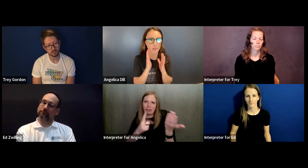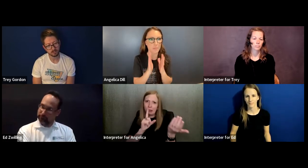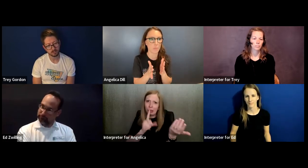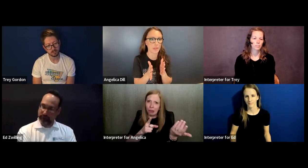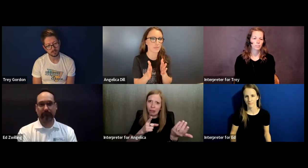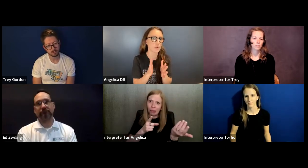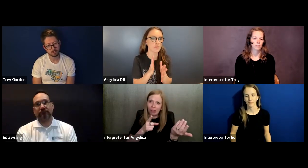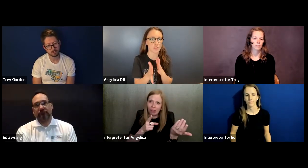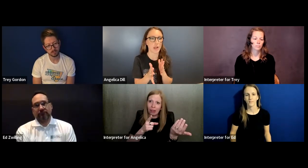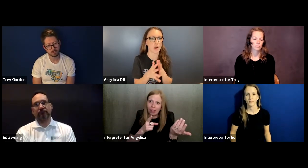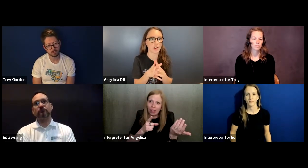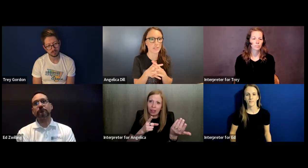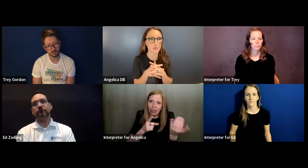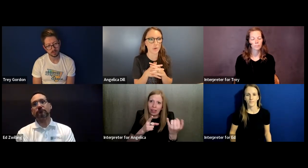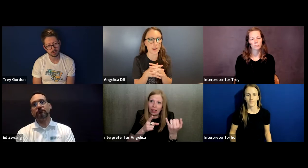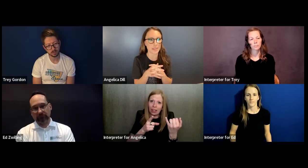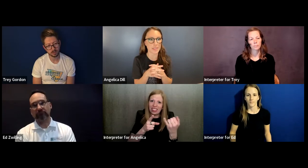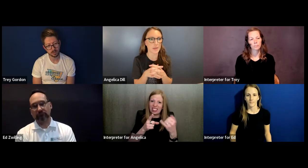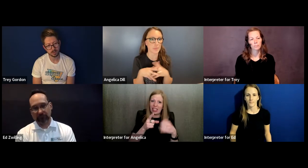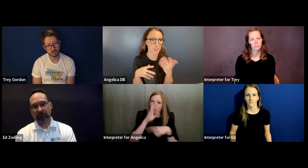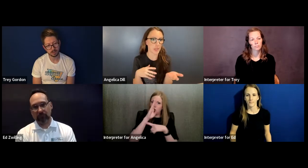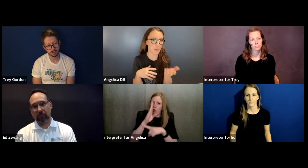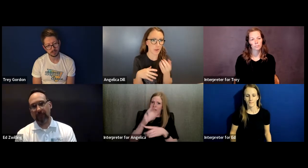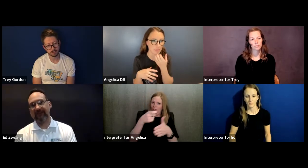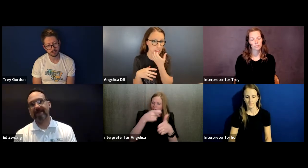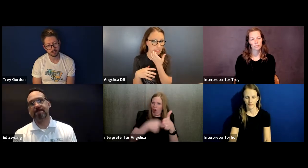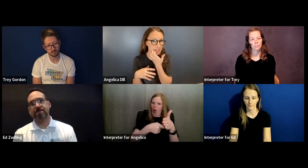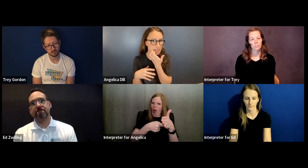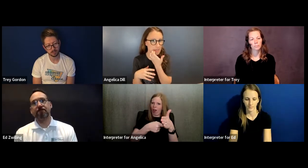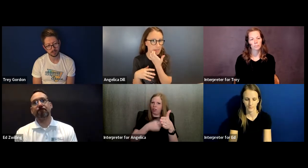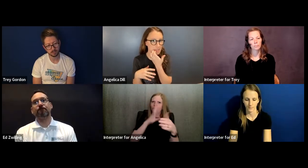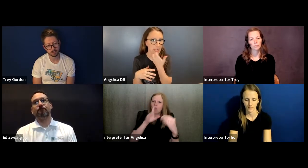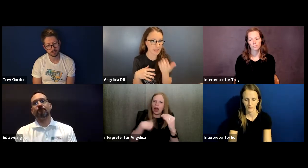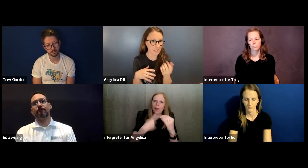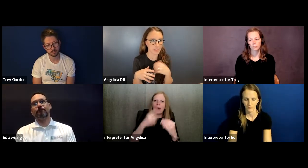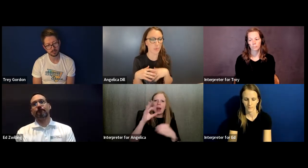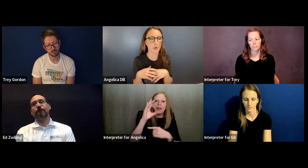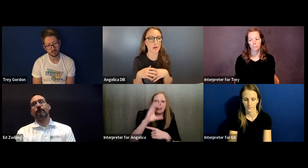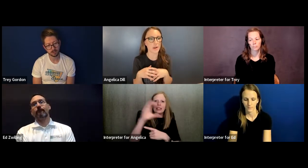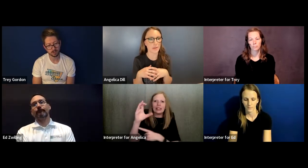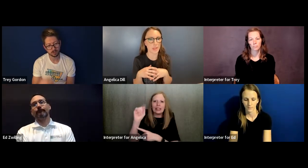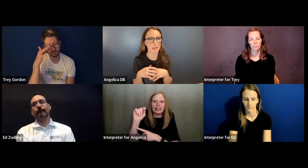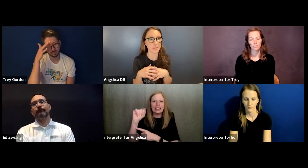the moment sort of direct cost whereas um you're talking about fcc uh taxes or a lot of things